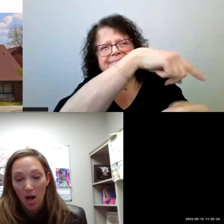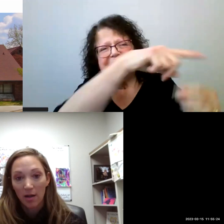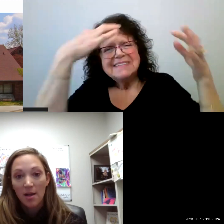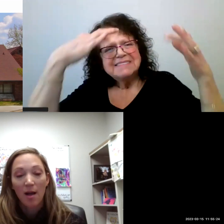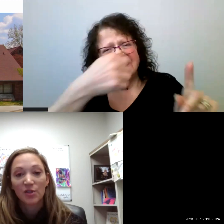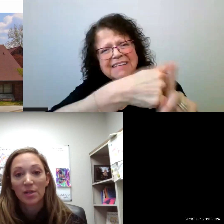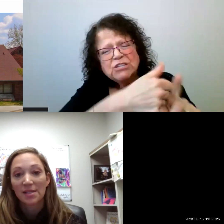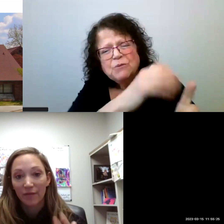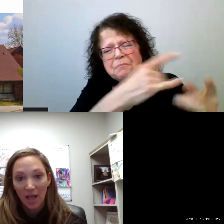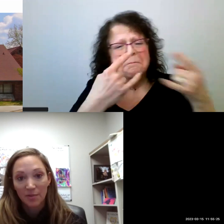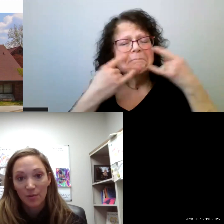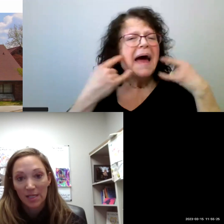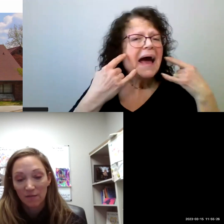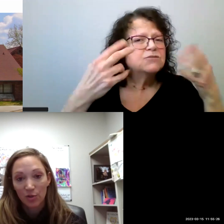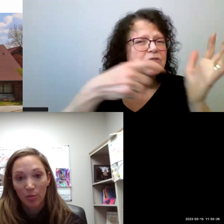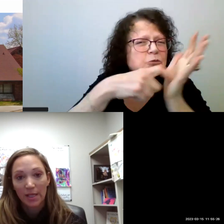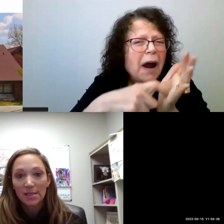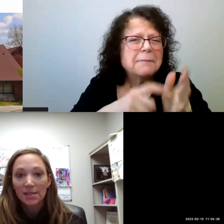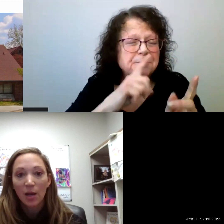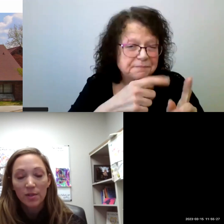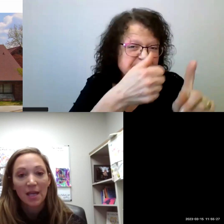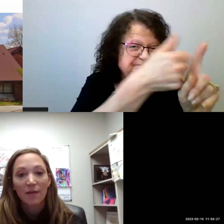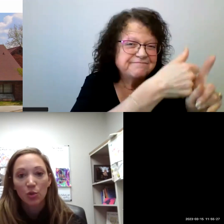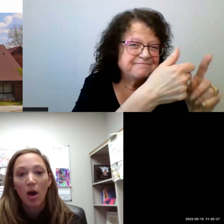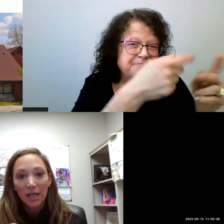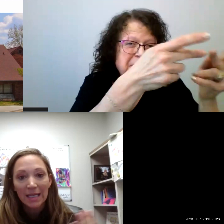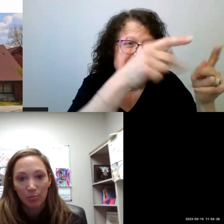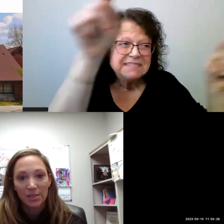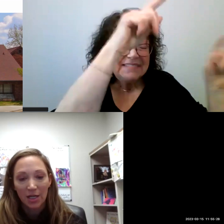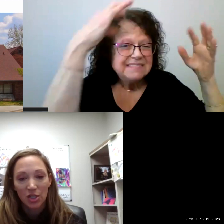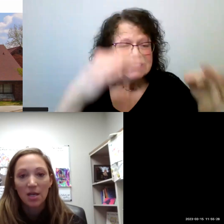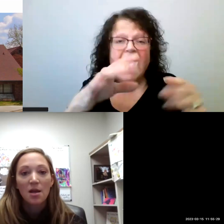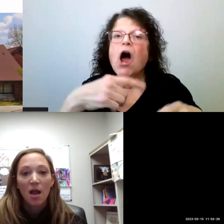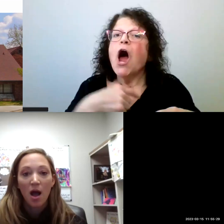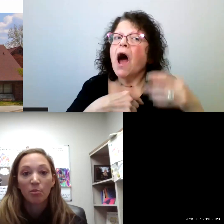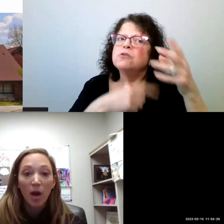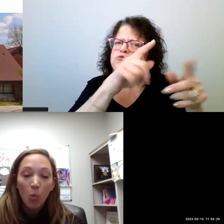are. So it is definitely up to those individual places. I will say that you are getting protection